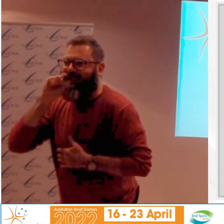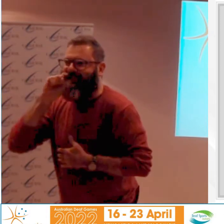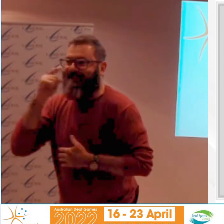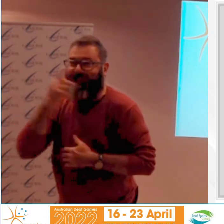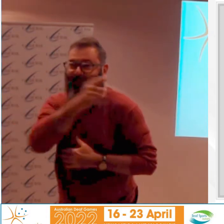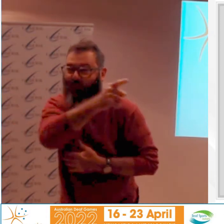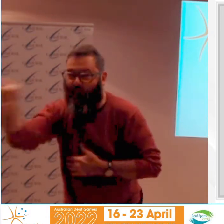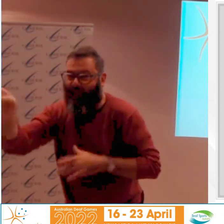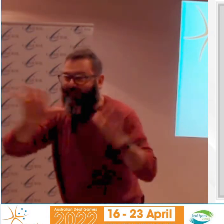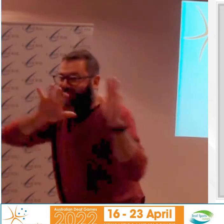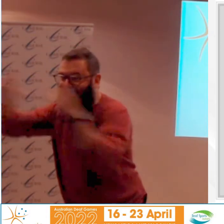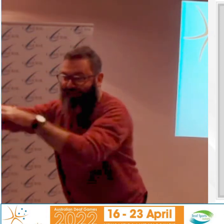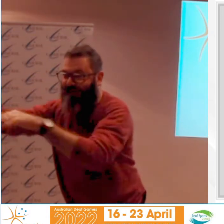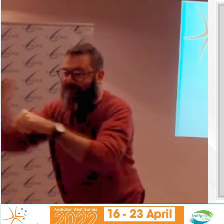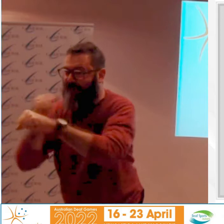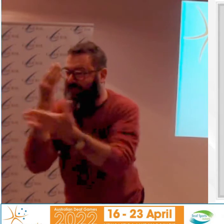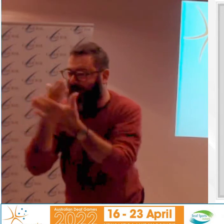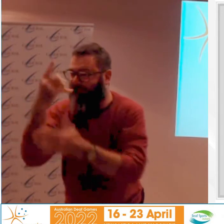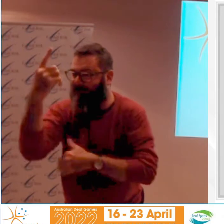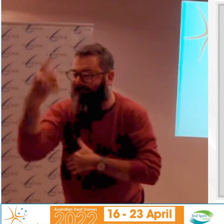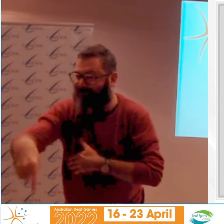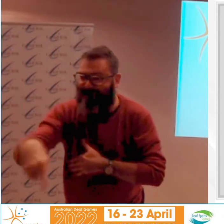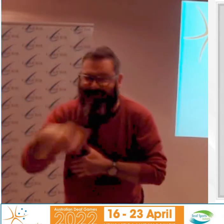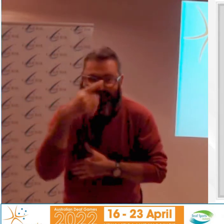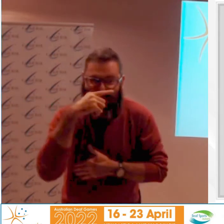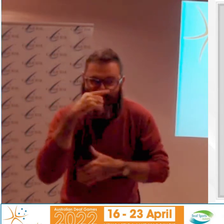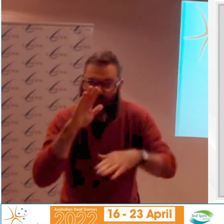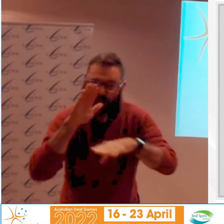also involved in the sports program which is an amazing week so we